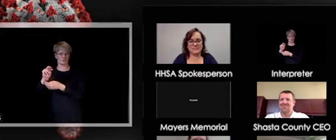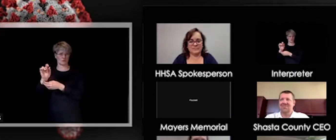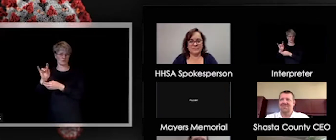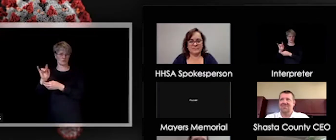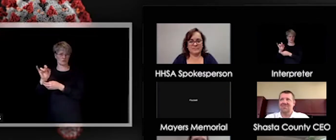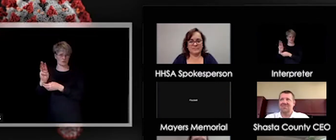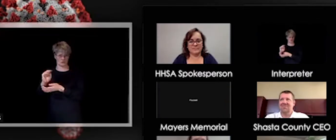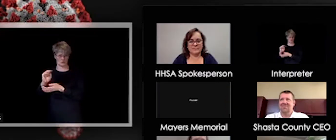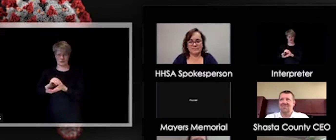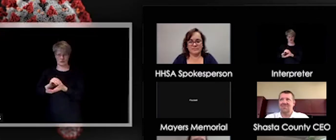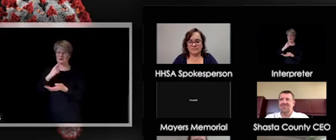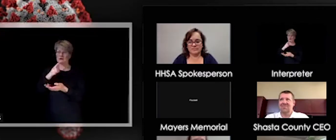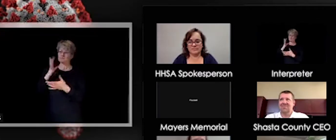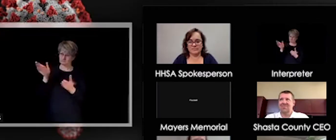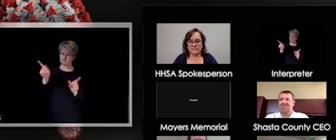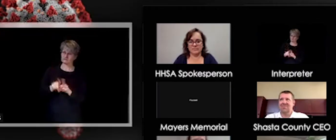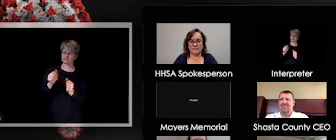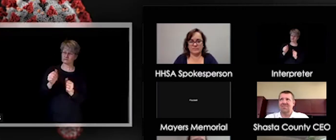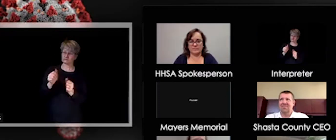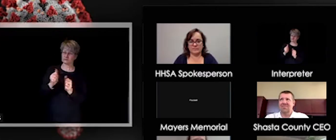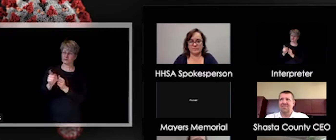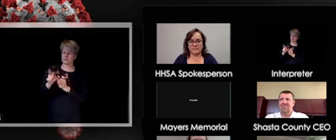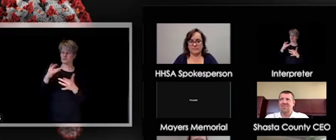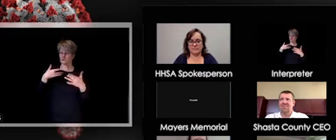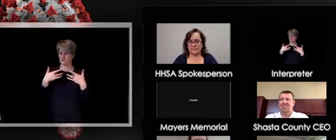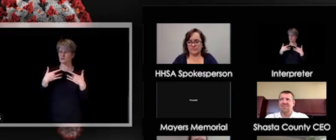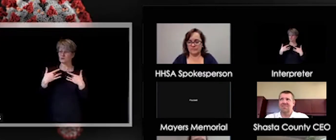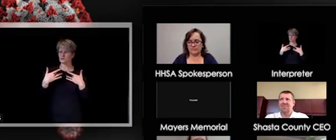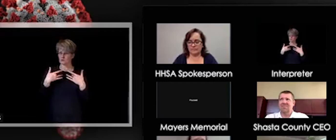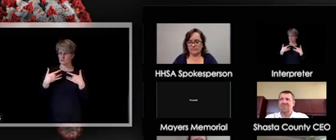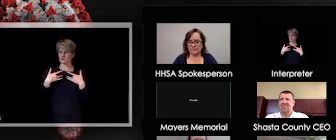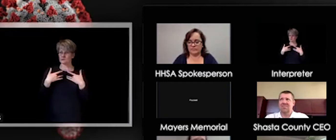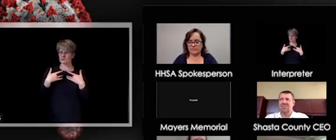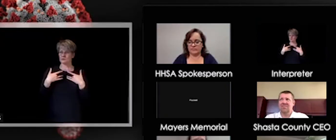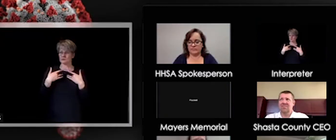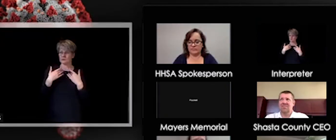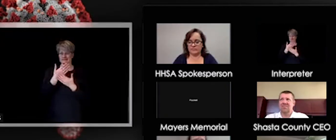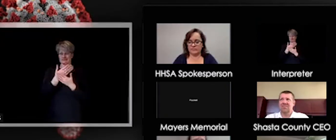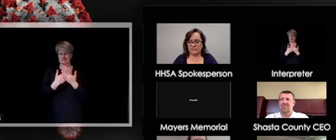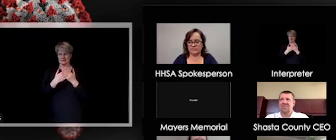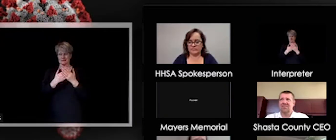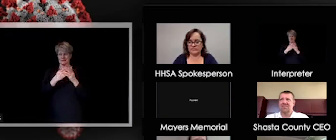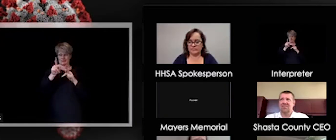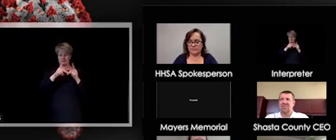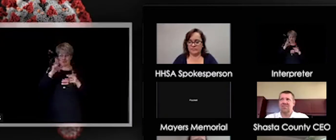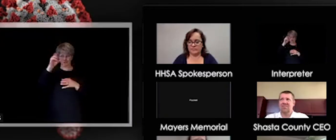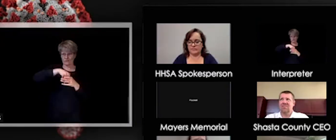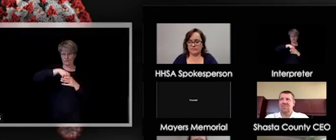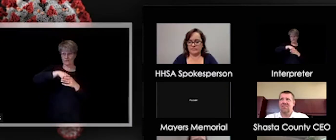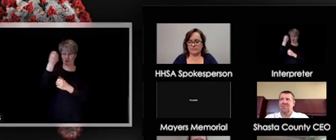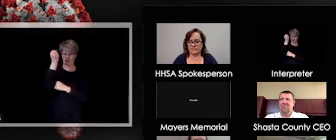with it being shared that some individuals were not masking and they were closely congregating.